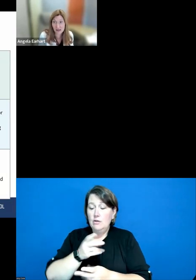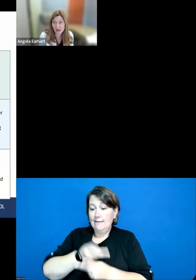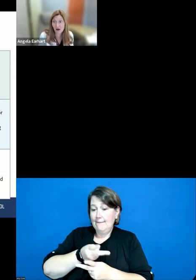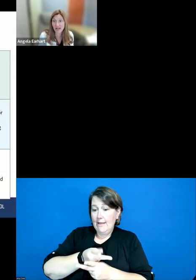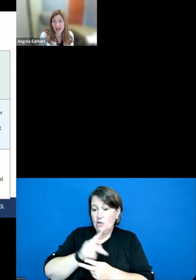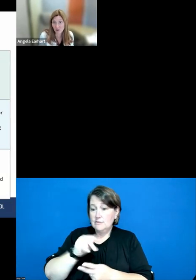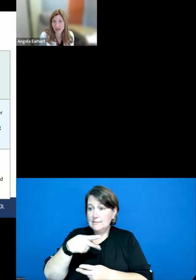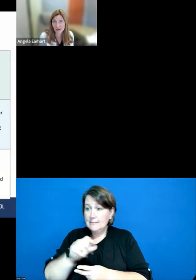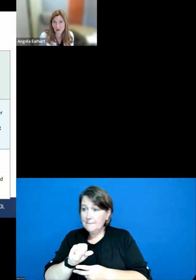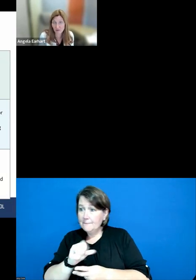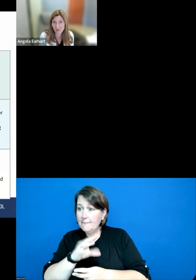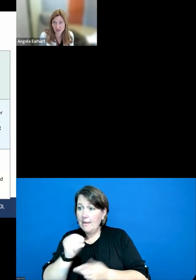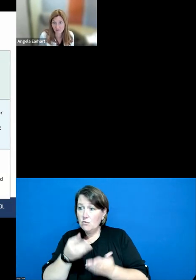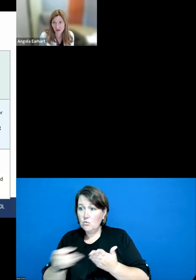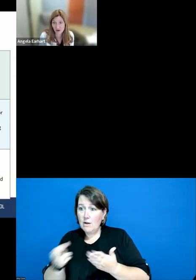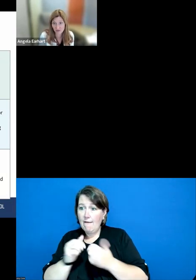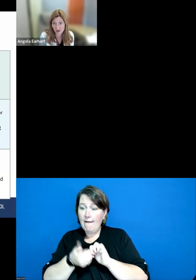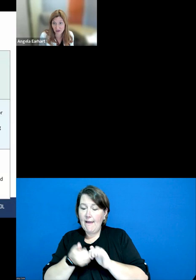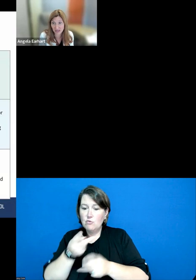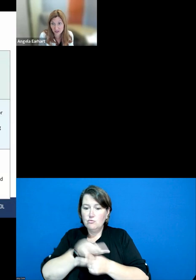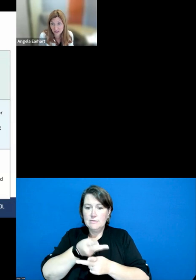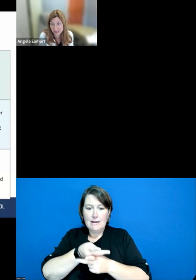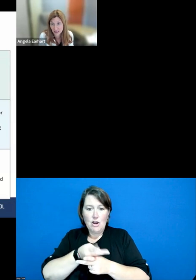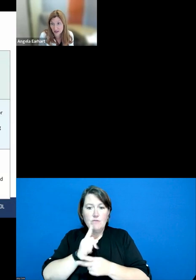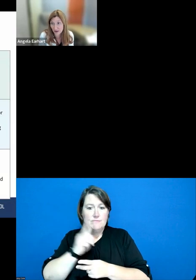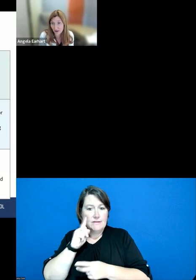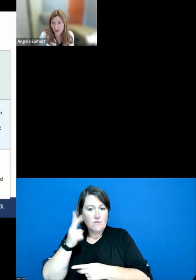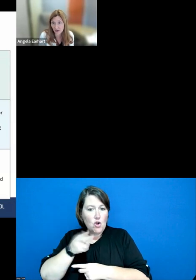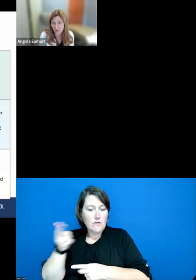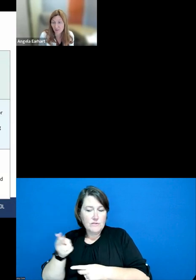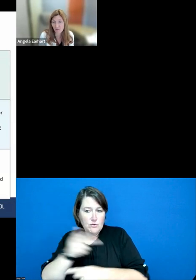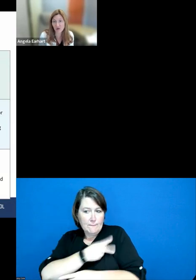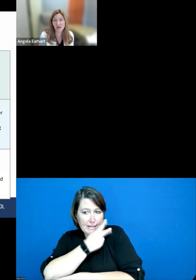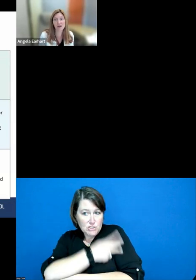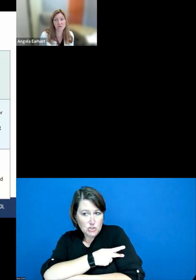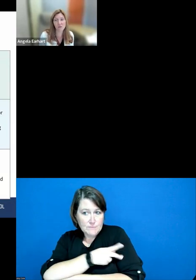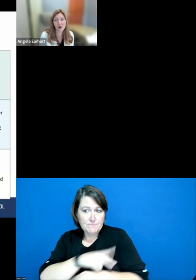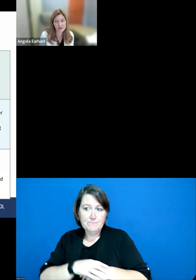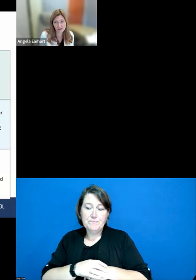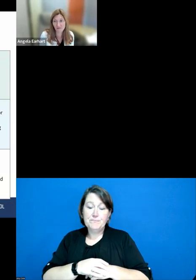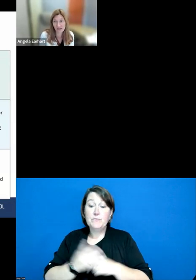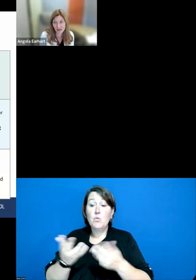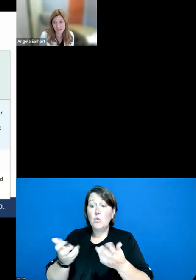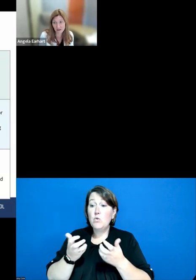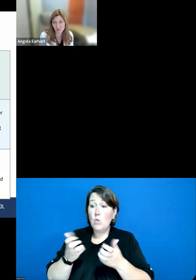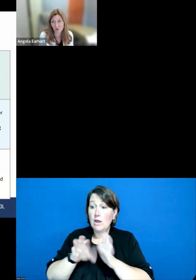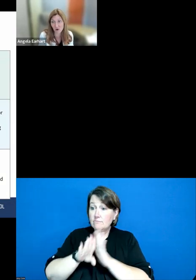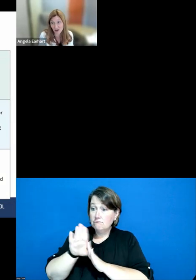on how to care for death and heart appearing patients. We want to develop and require